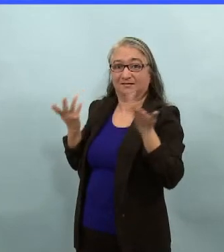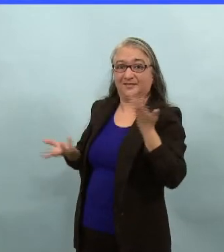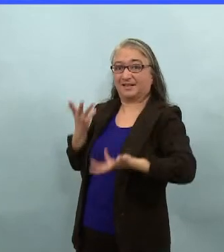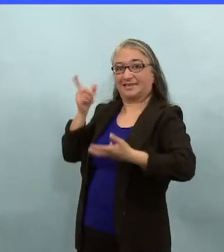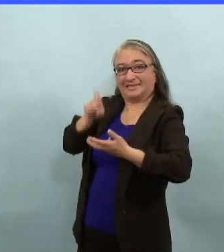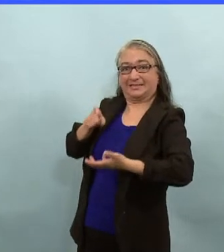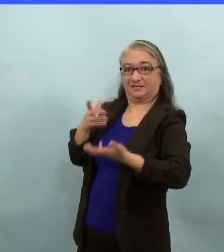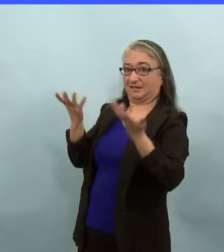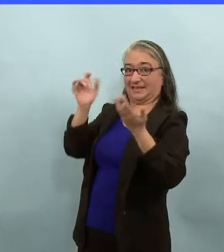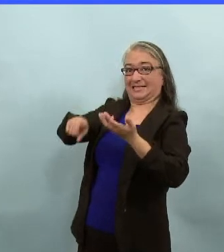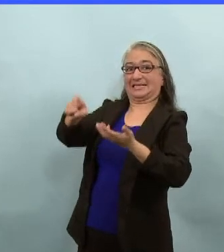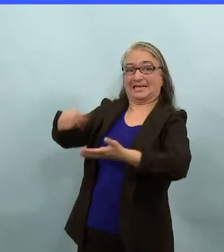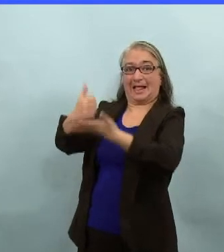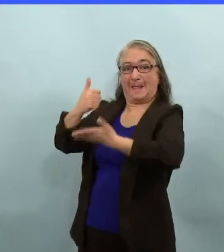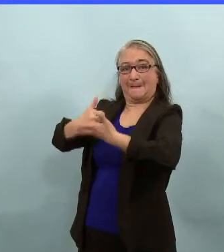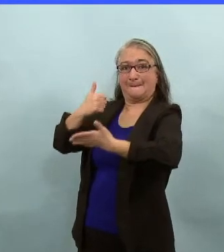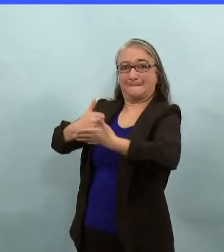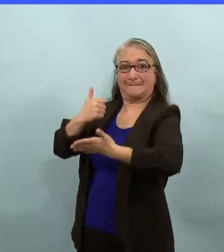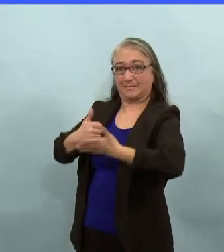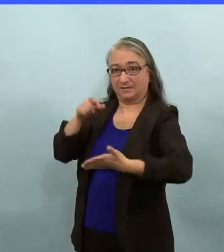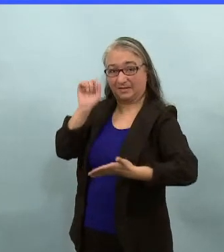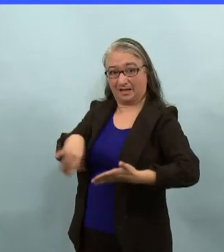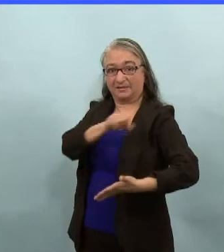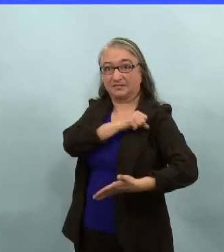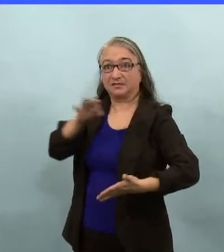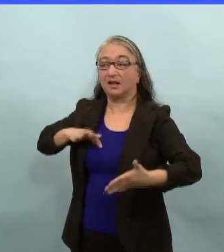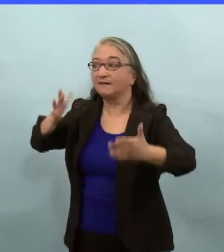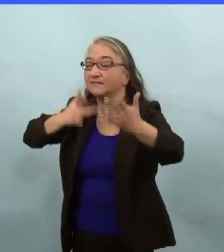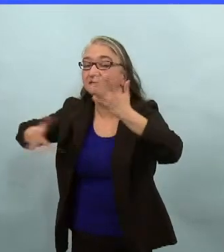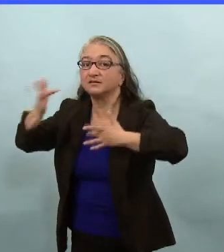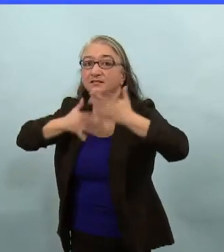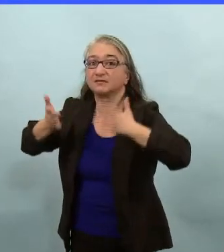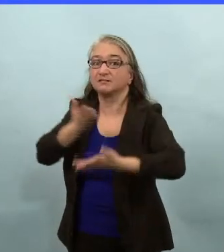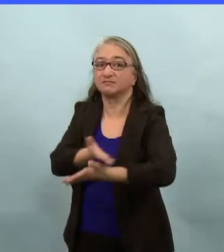was is this the expectation that manipulatives can have about the quality of their life